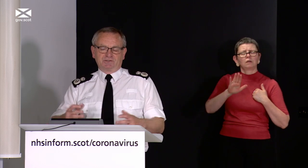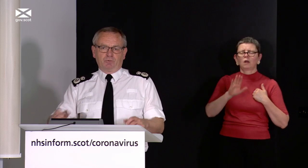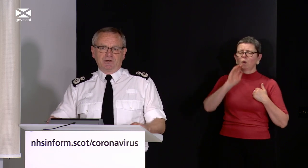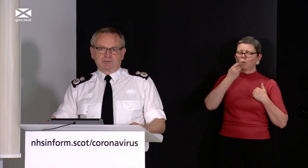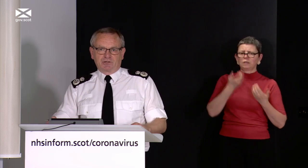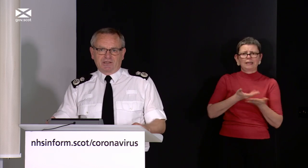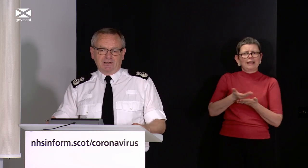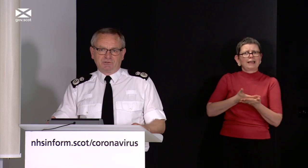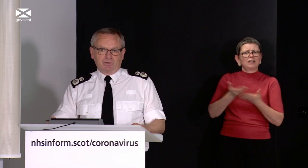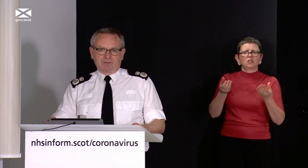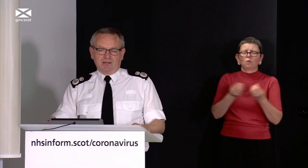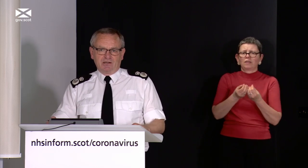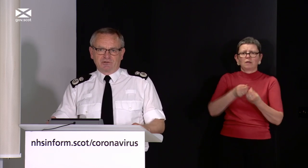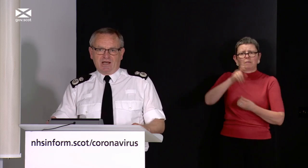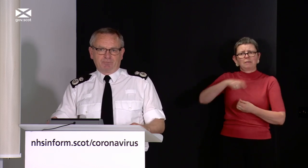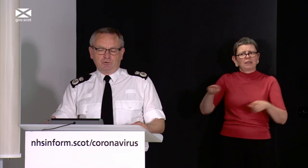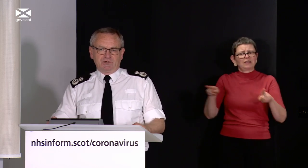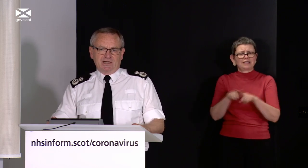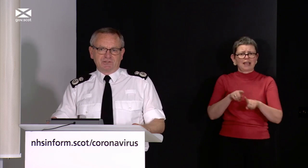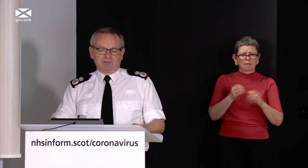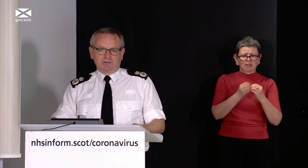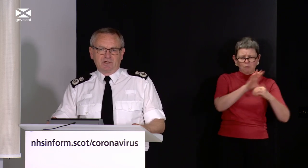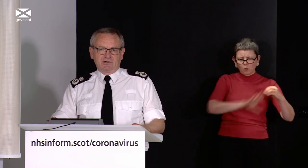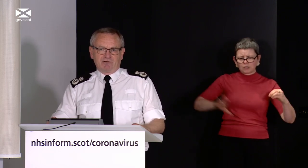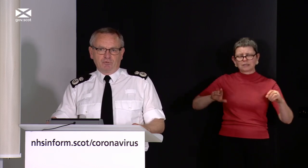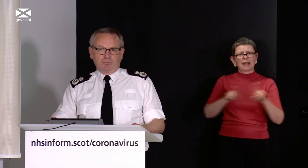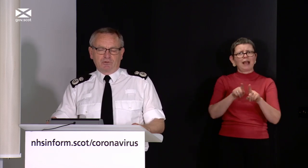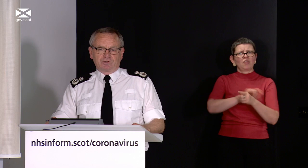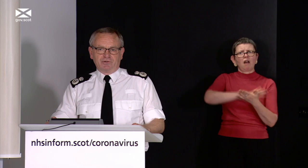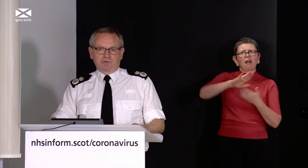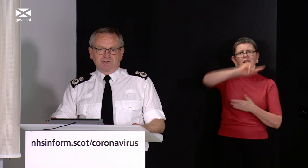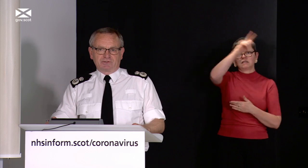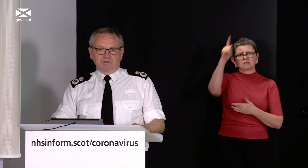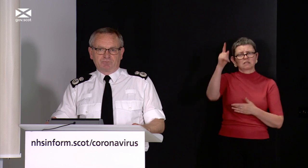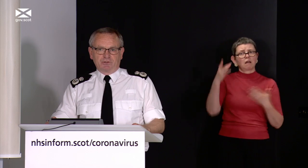as we would in the Scottish Highlands but there's absolutely no intention to have roadblocks on the Scottish- English border.